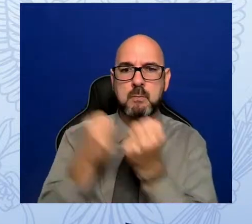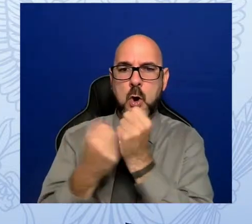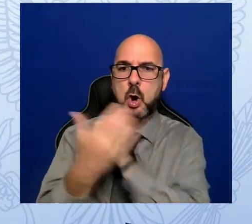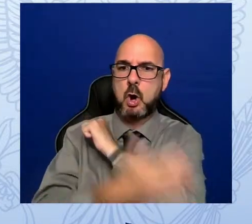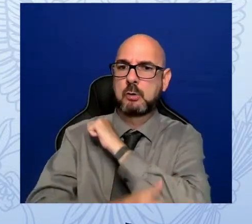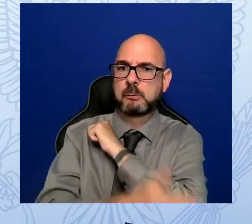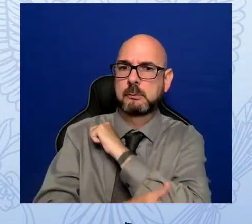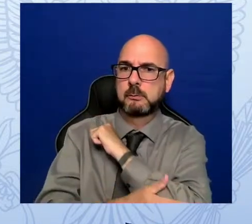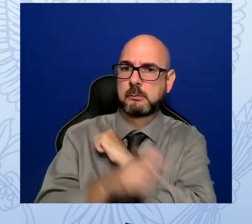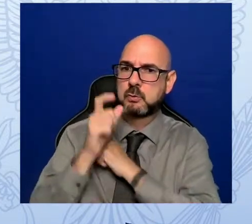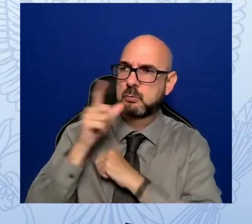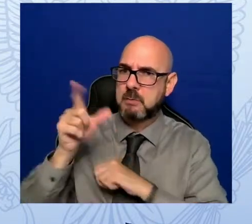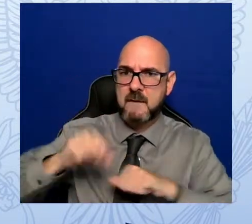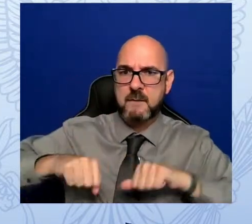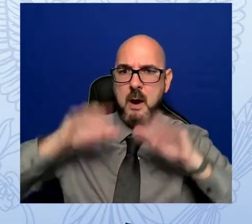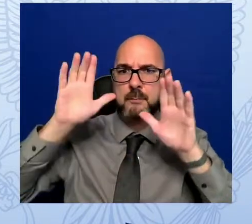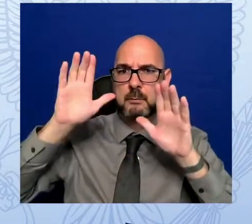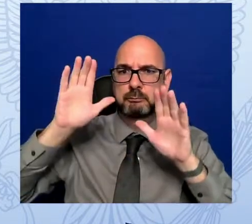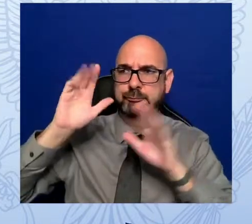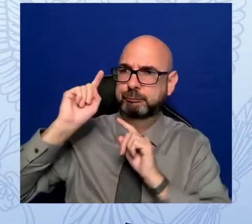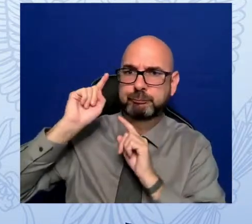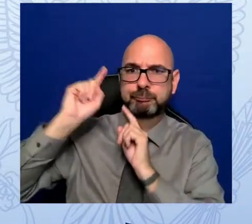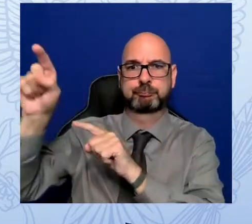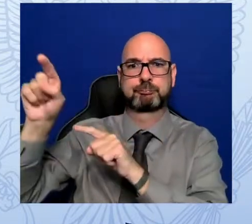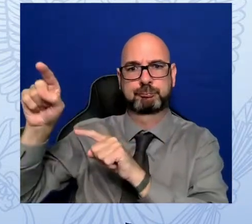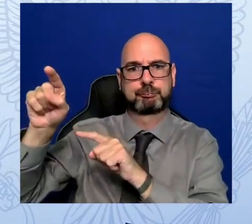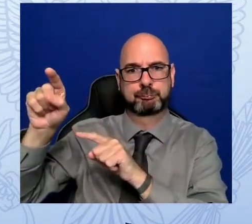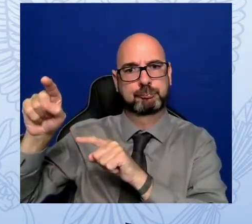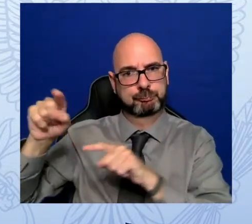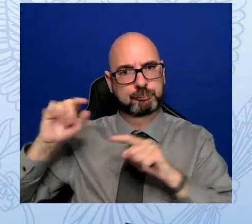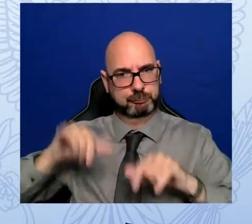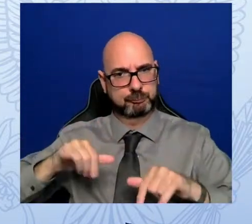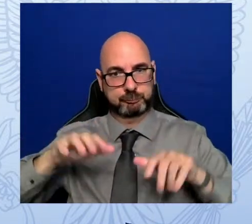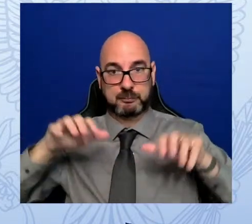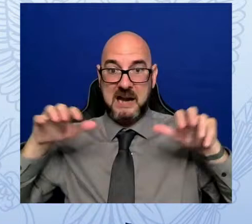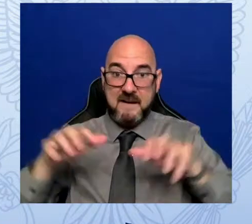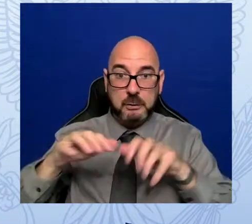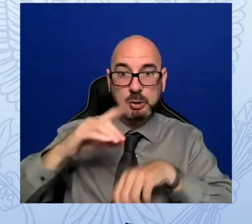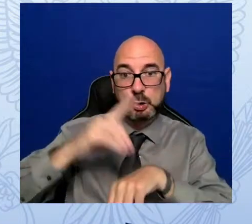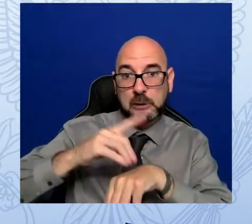When active duty serve, when veterans have served, we know that their families, their caregivers,